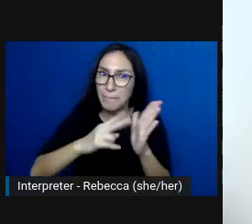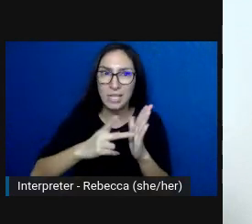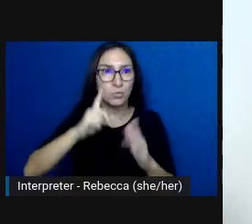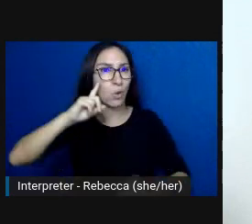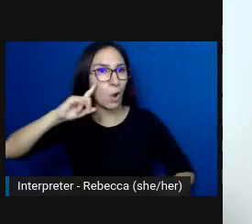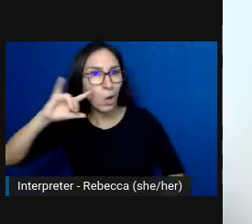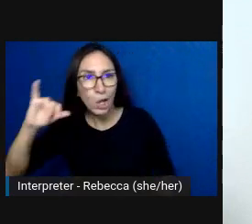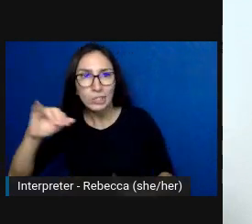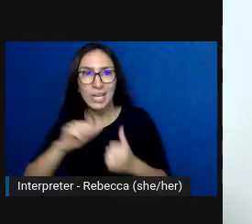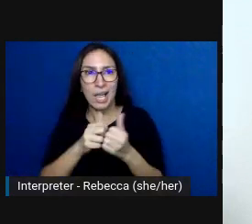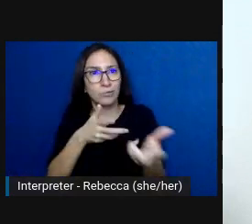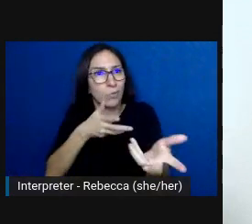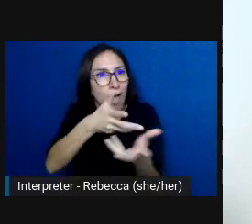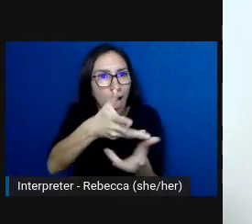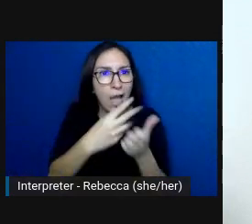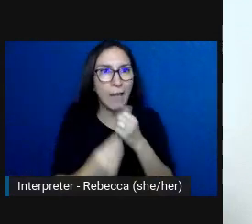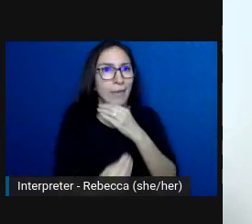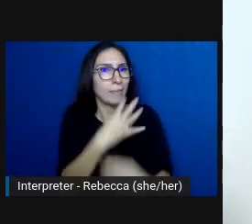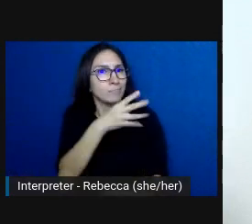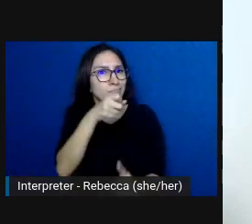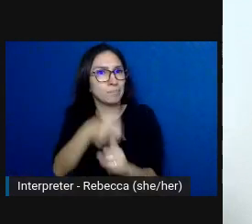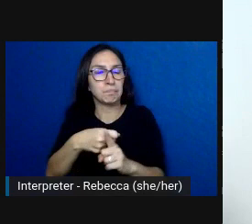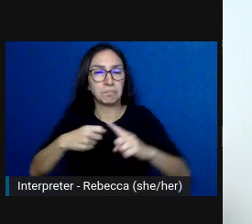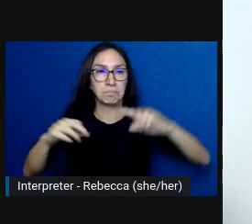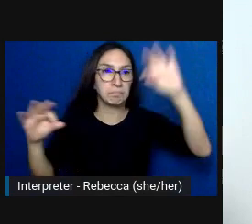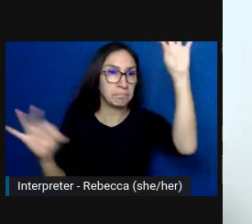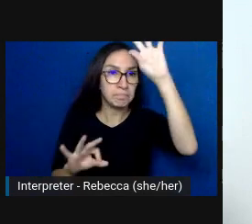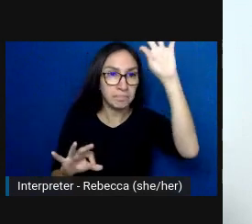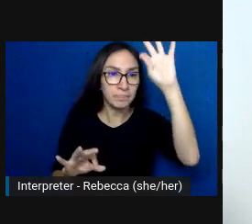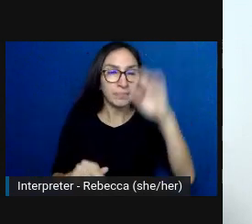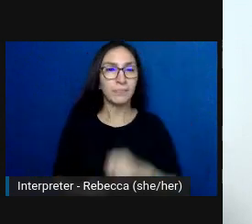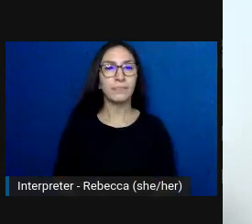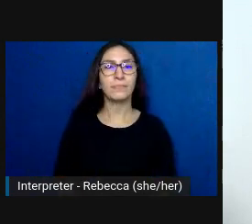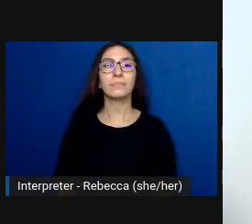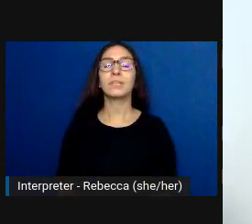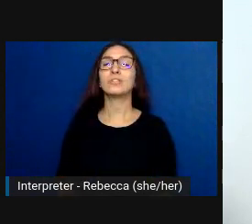Although accessibility is the main focus of my talk,